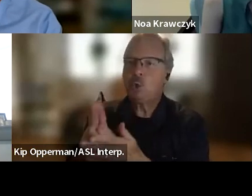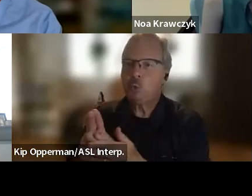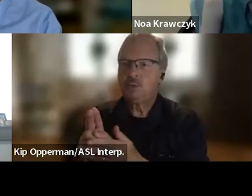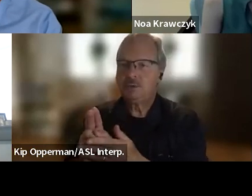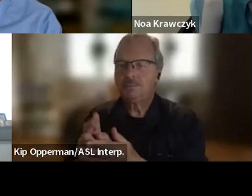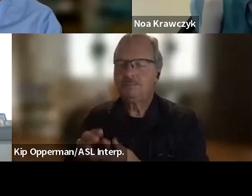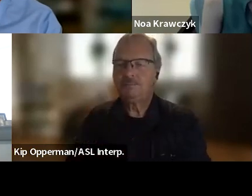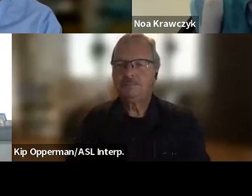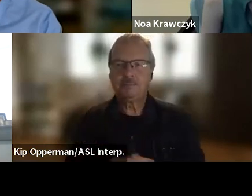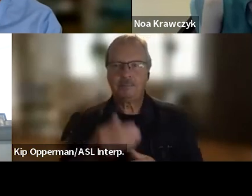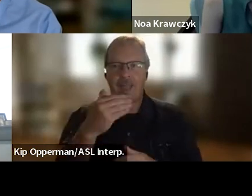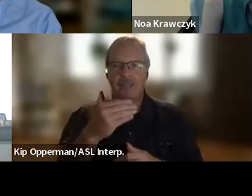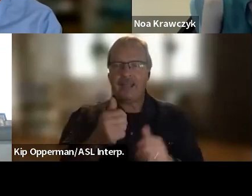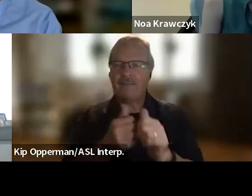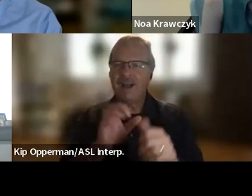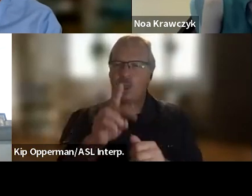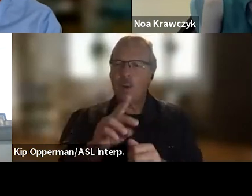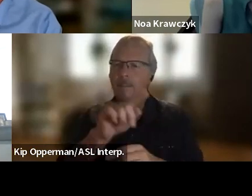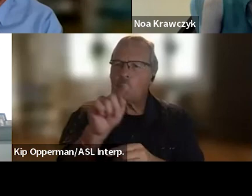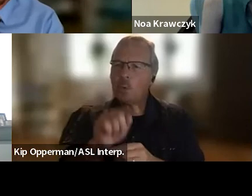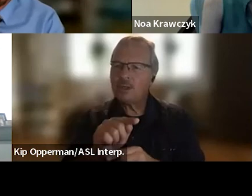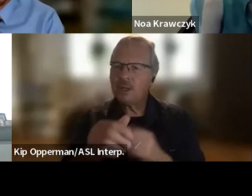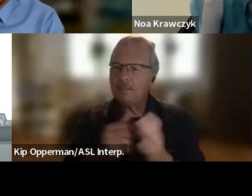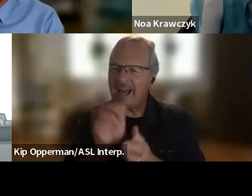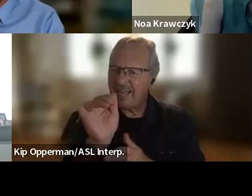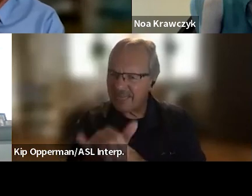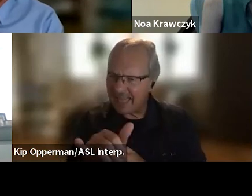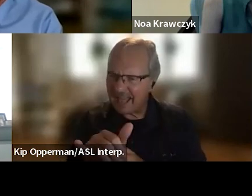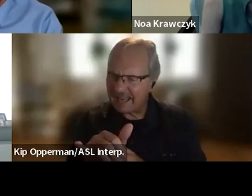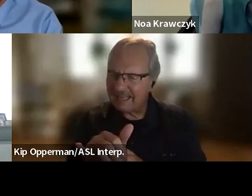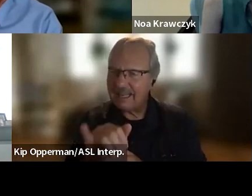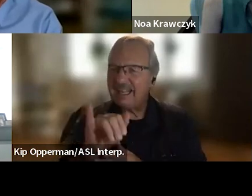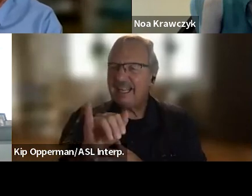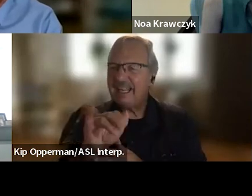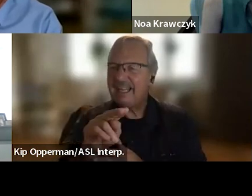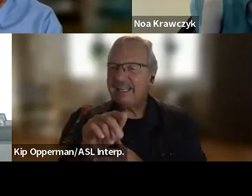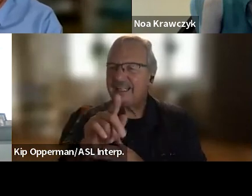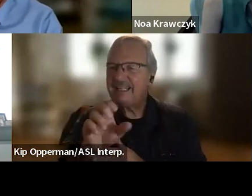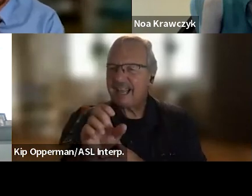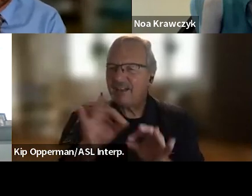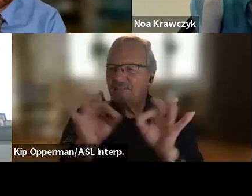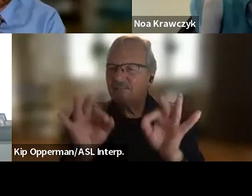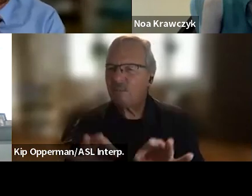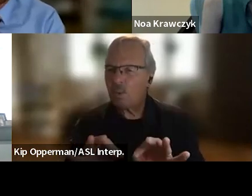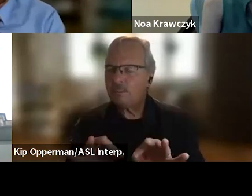Thank you. And a follow up question about that is intake forms. Does anyone on the panel have recommendations